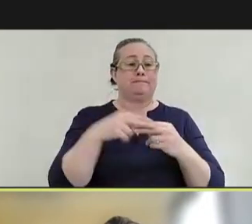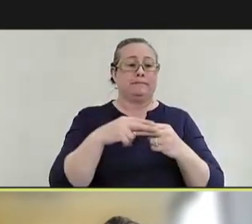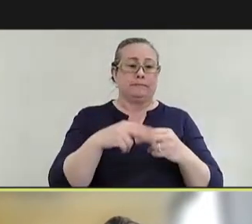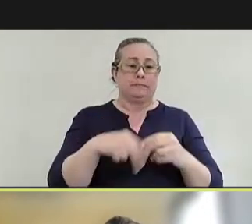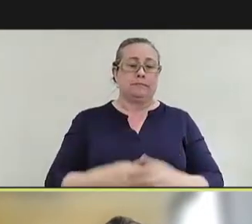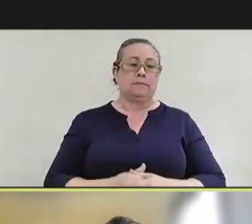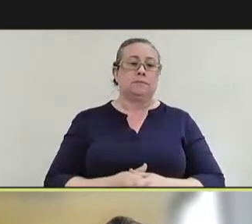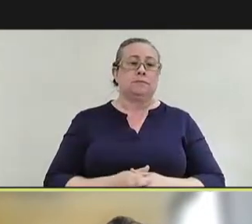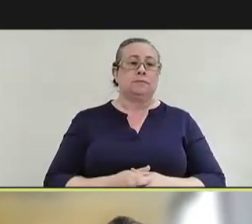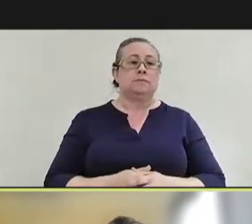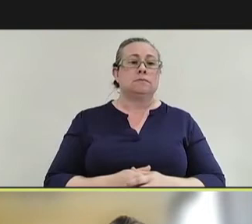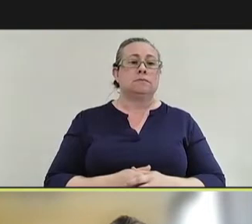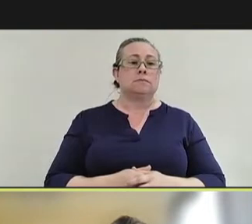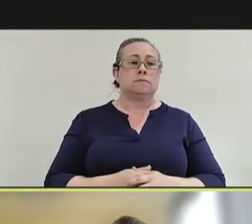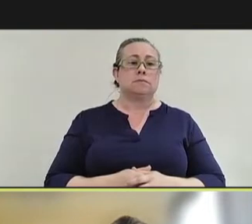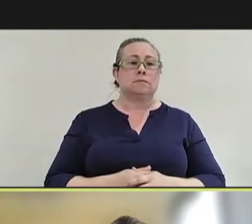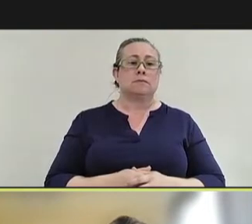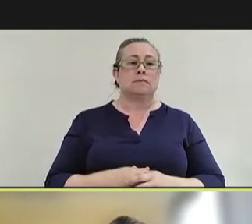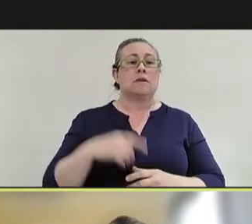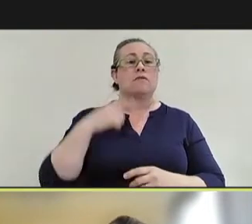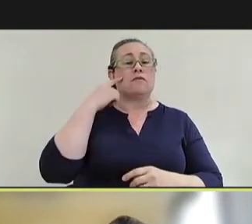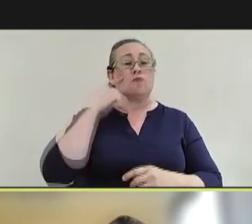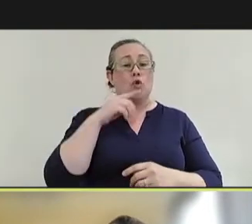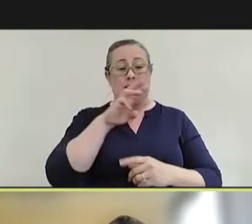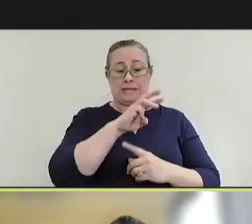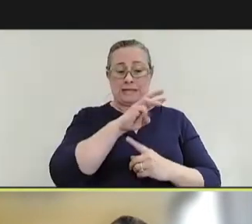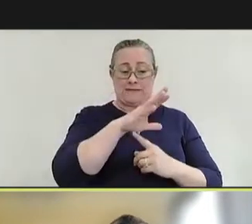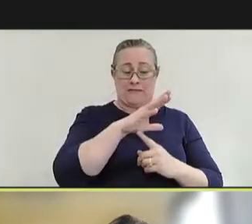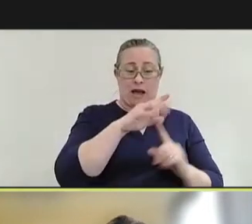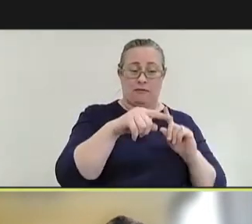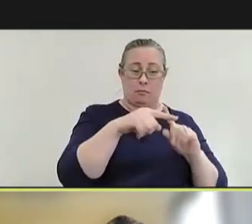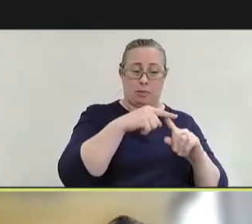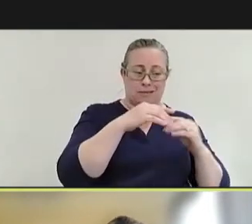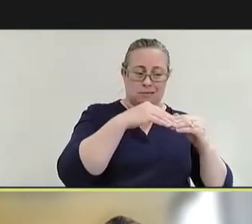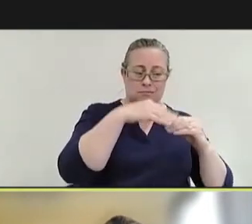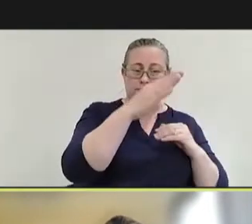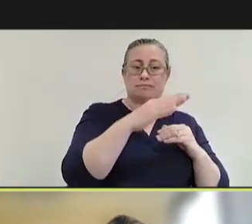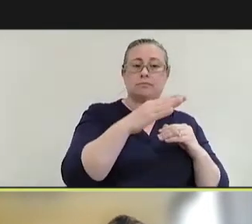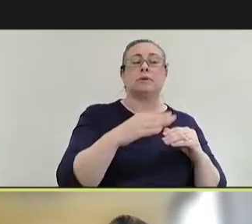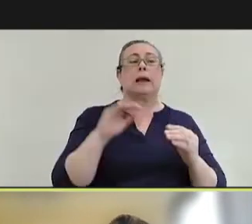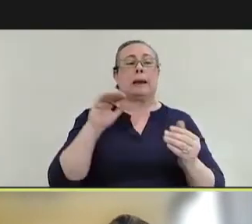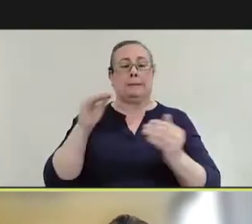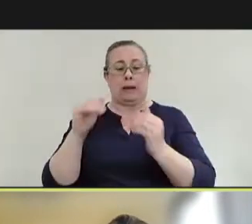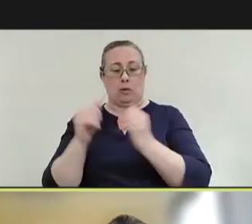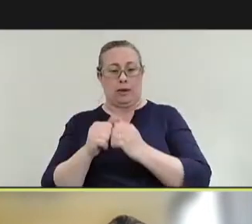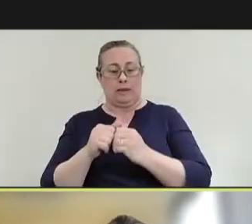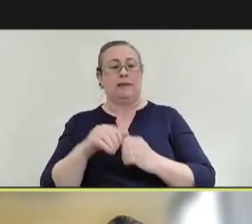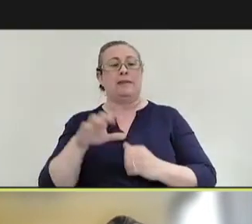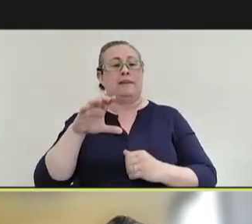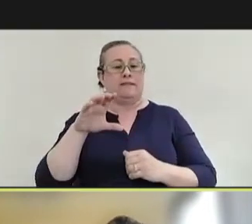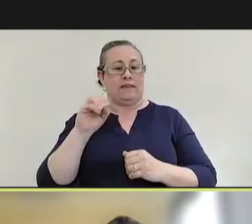And then we're looking at this for the 65-plus age group versus the 50 in the prior slide. Again,